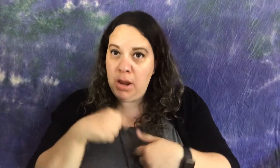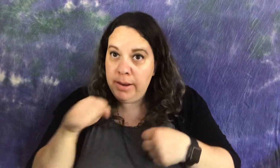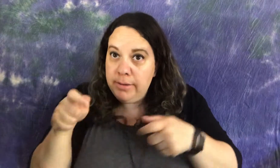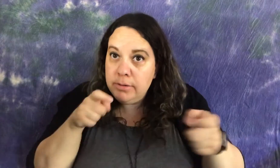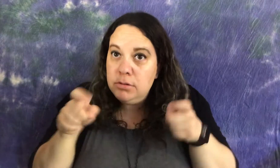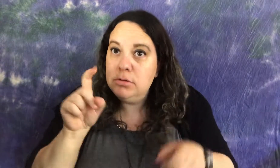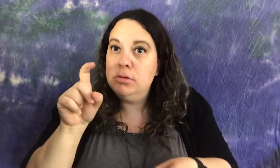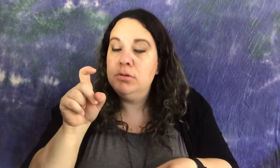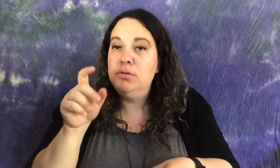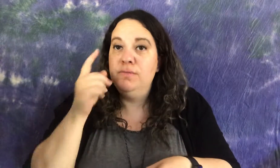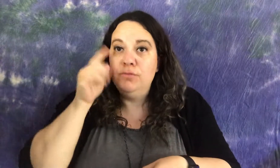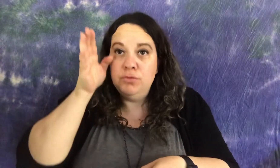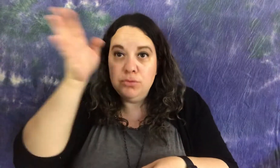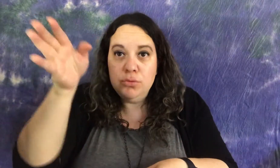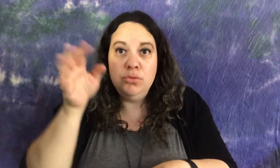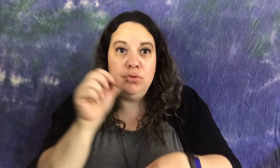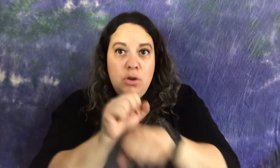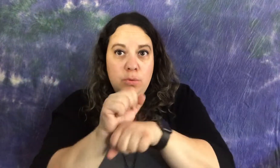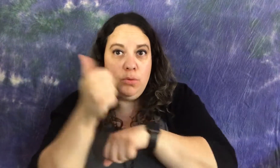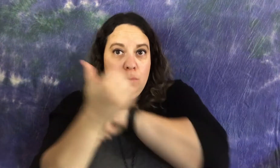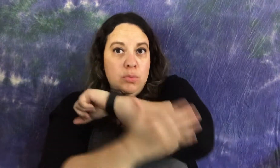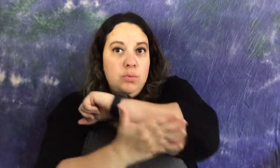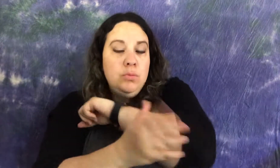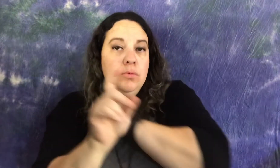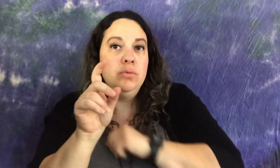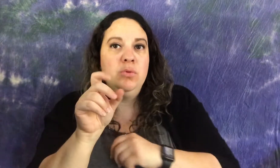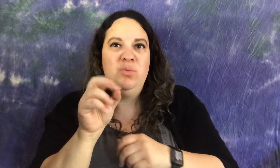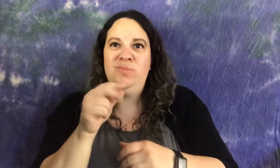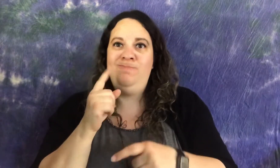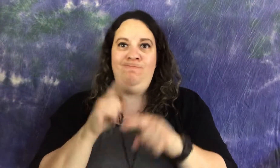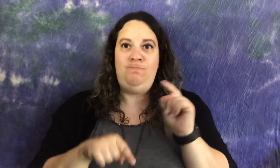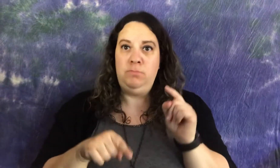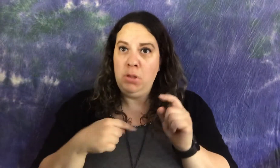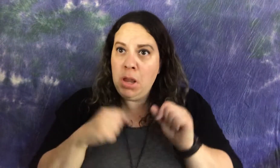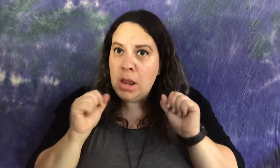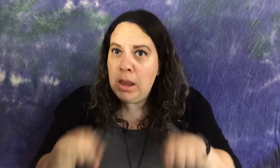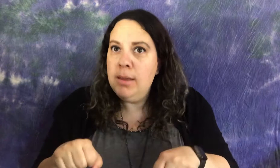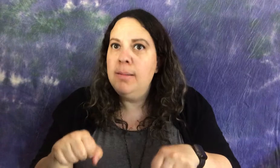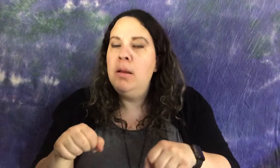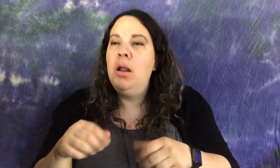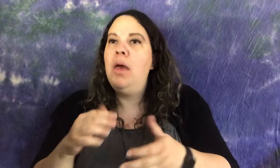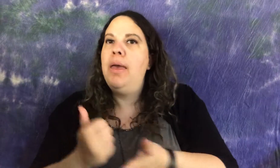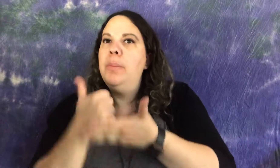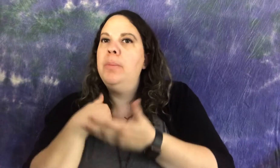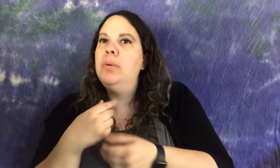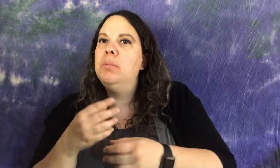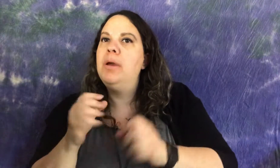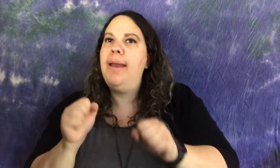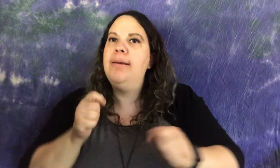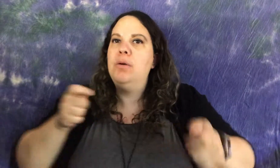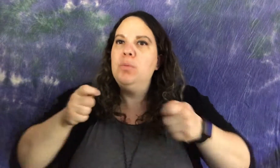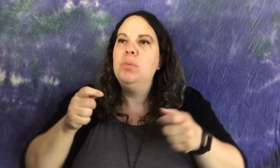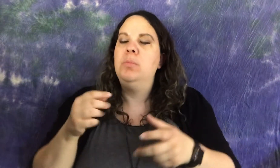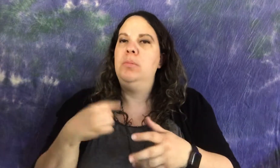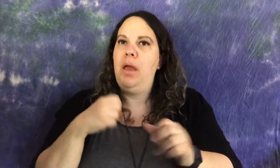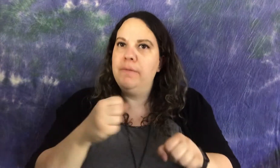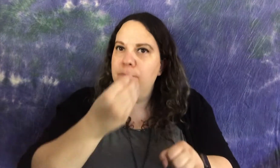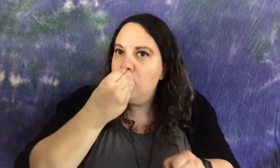Will I be able to handle working in other countries in the future? Will this experience help me in the future to cope